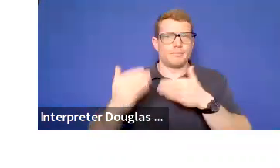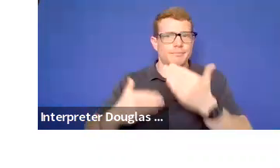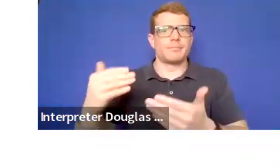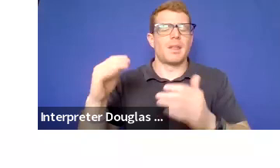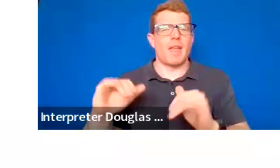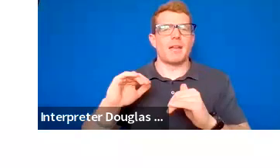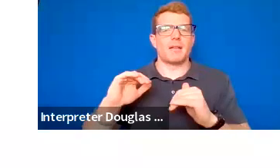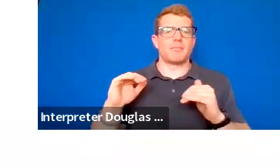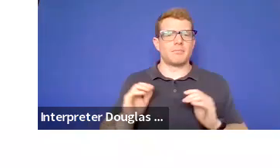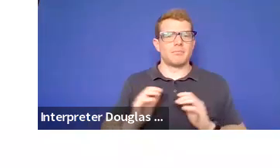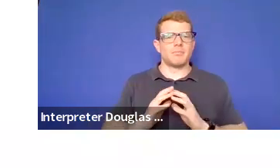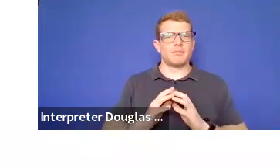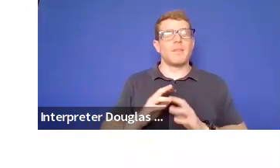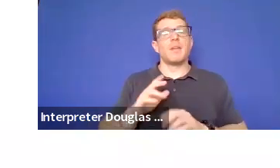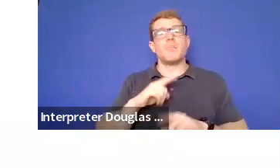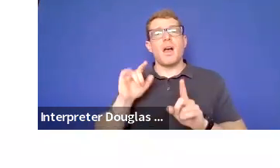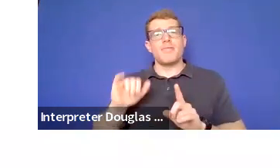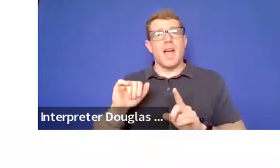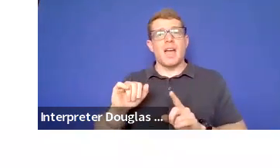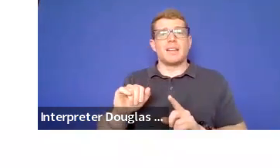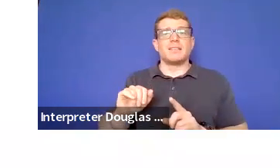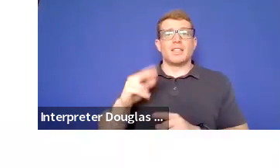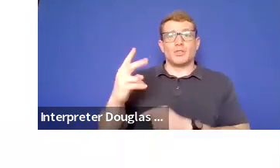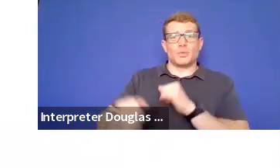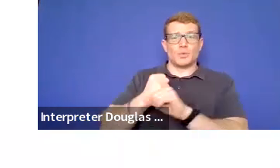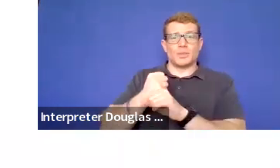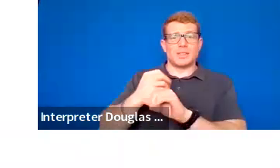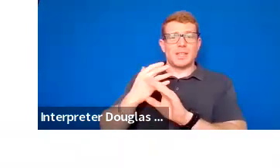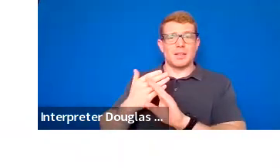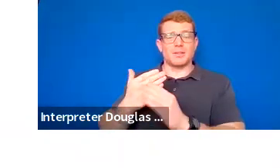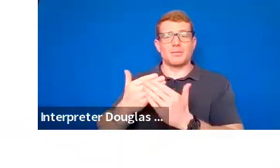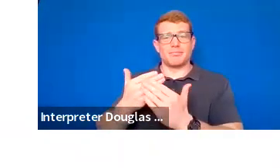So. He was on what we call special Income limited Medicaid.